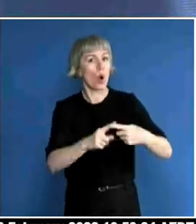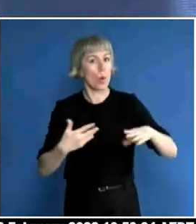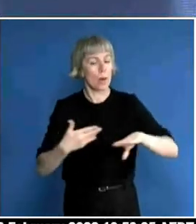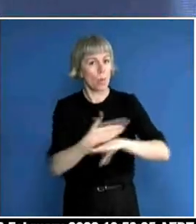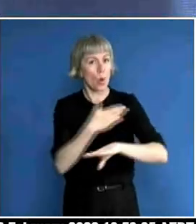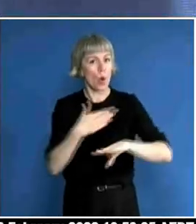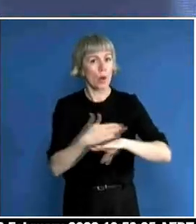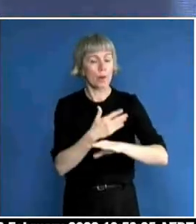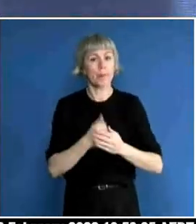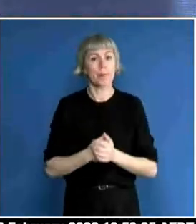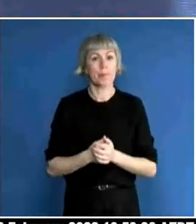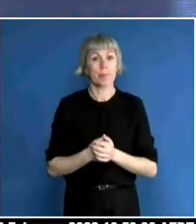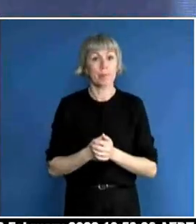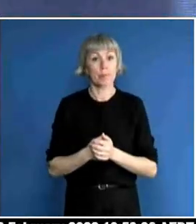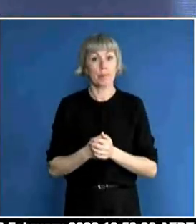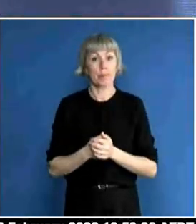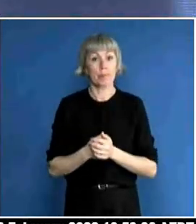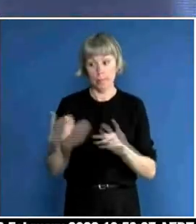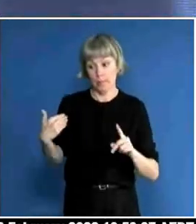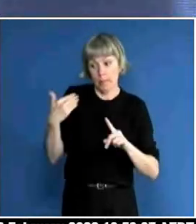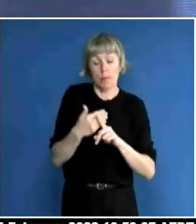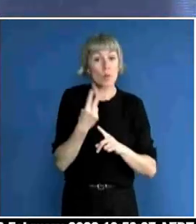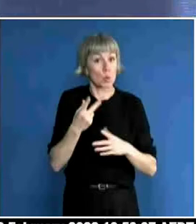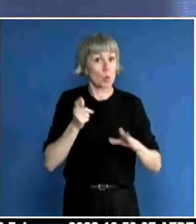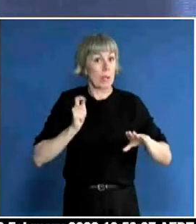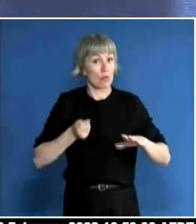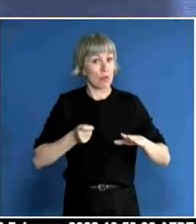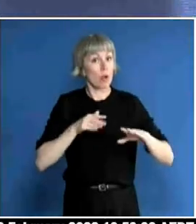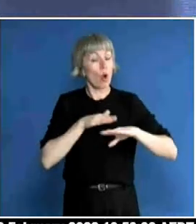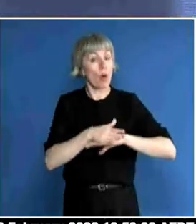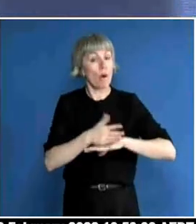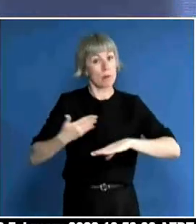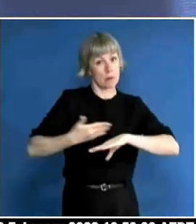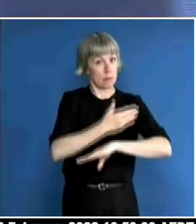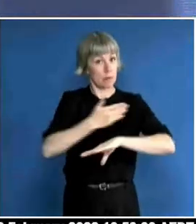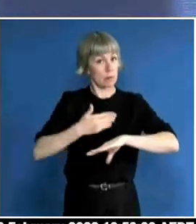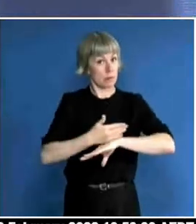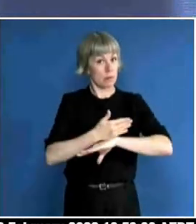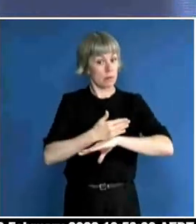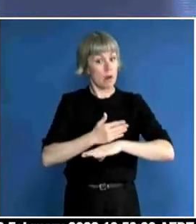and, Commissioners, you have scheduled oral submissions with respect to Public hearing 19